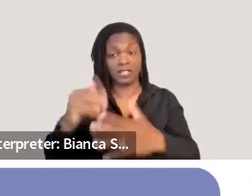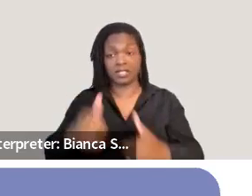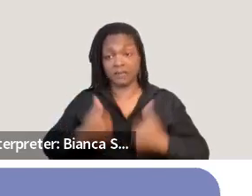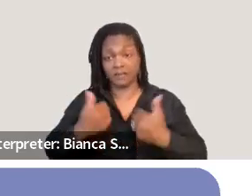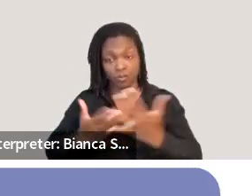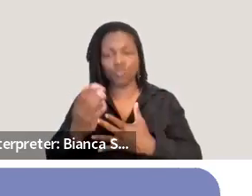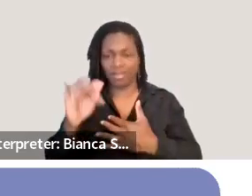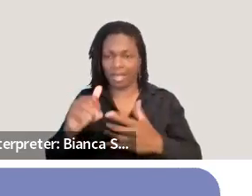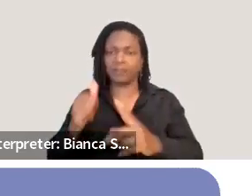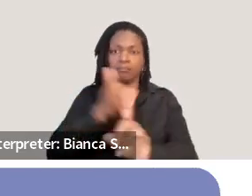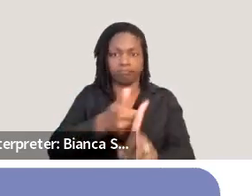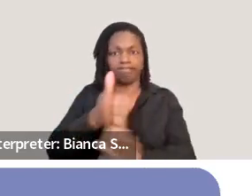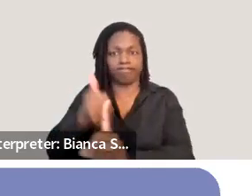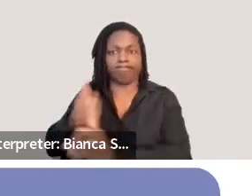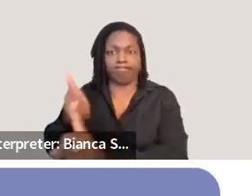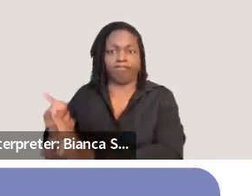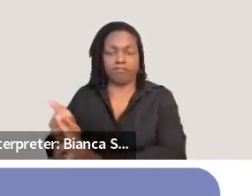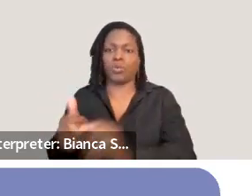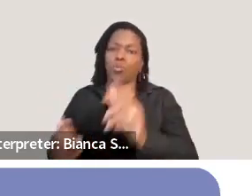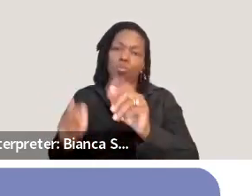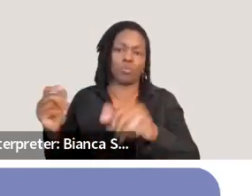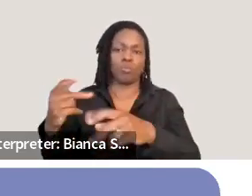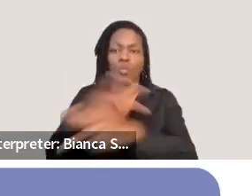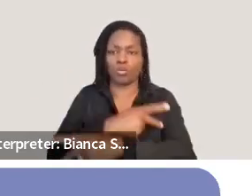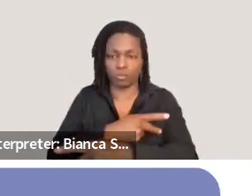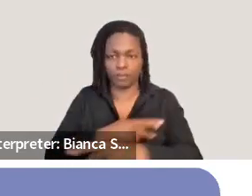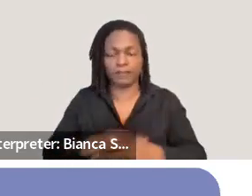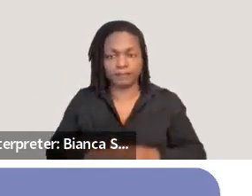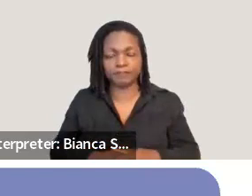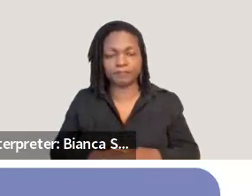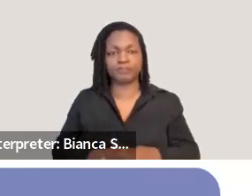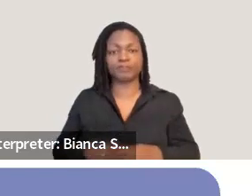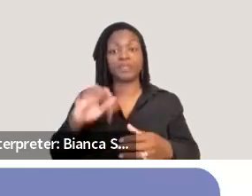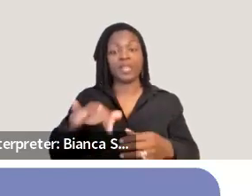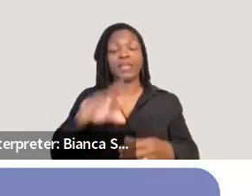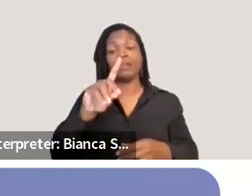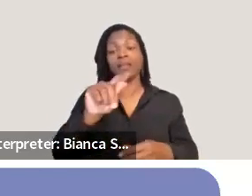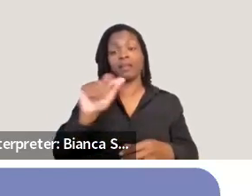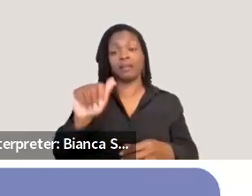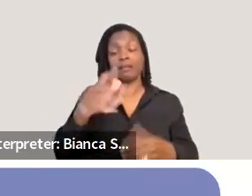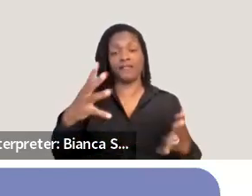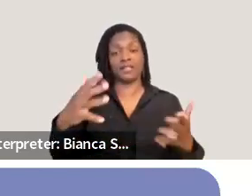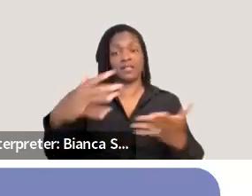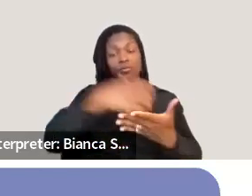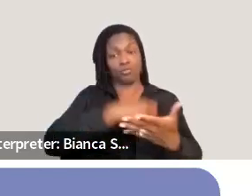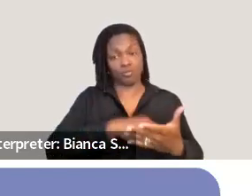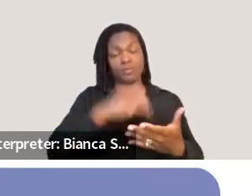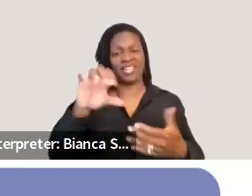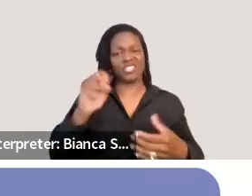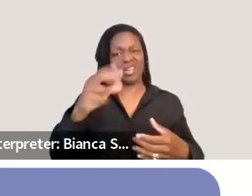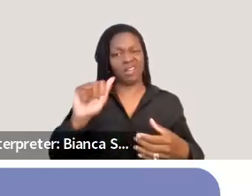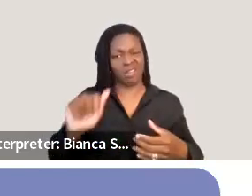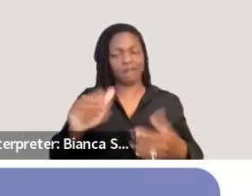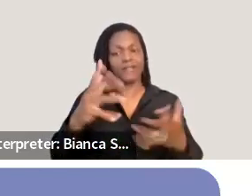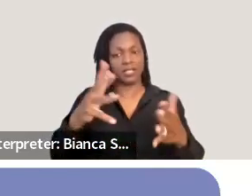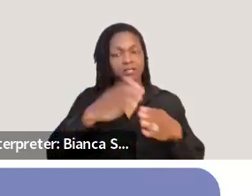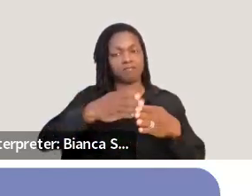Now after we analyzed all of the data we compiled and after the completion of the shot report, these 4 priority areas really bubbled up to the top.